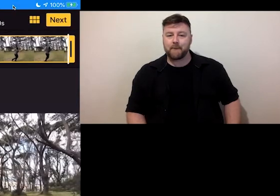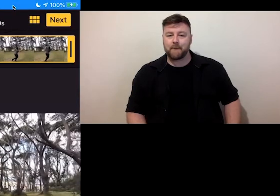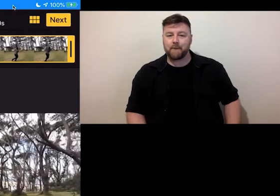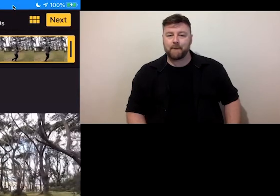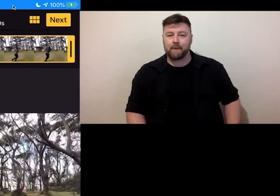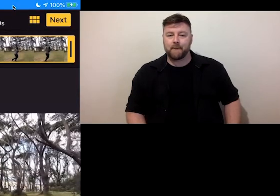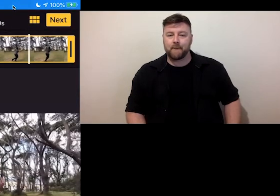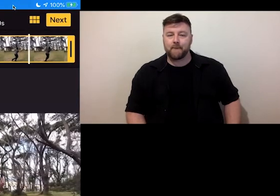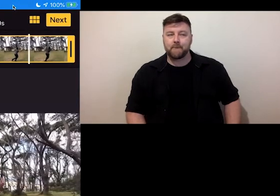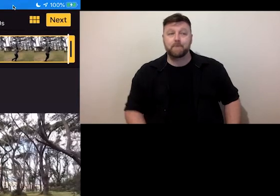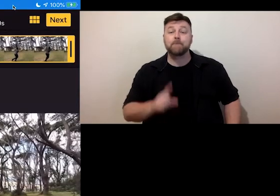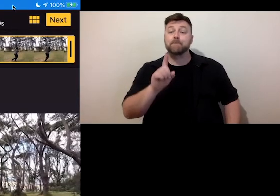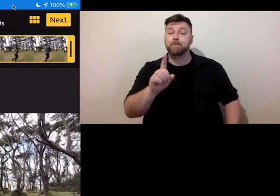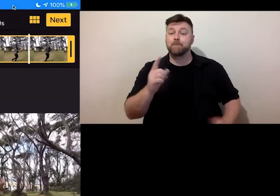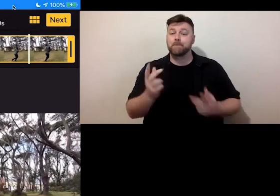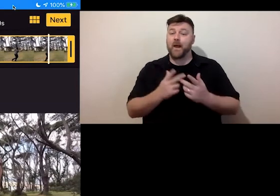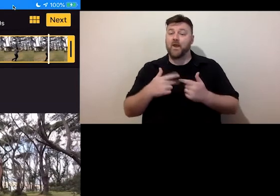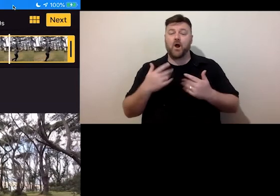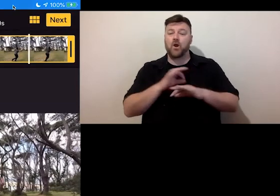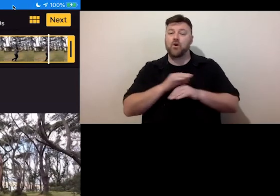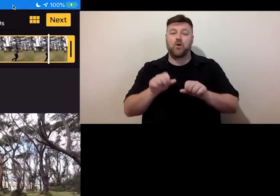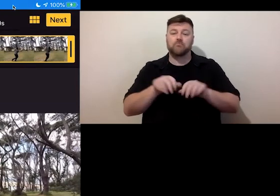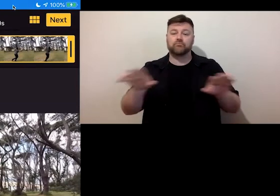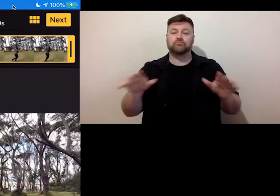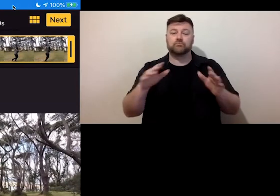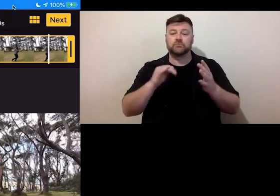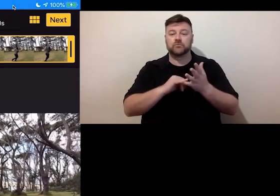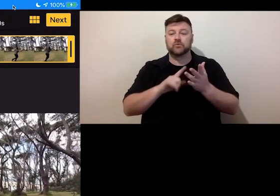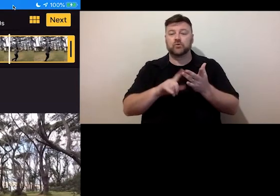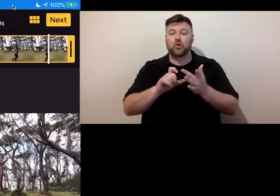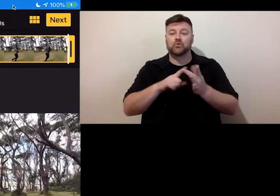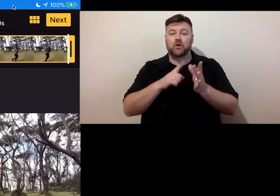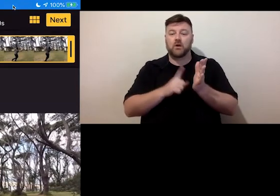The other reason that I keep it off socials is because I